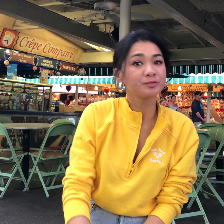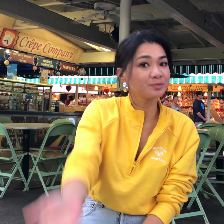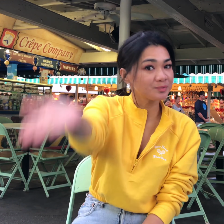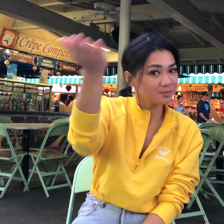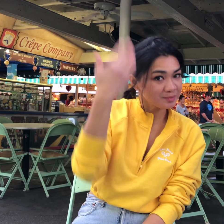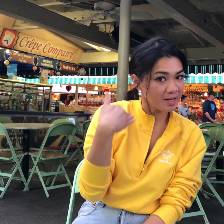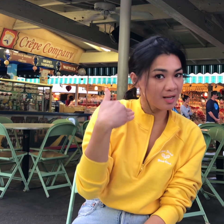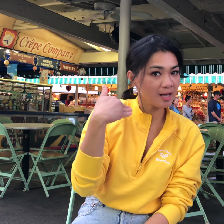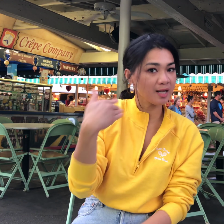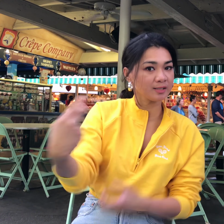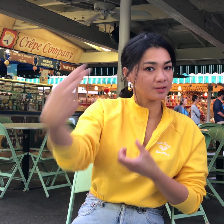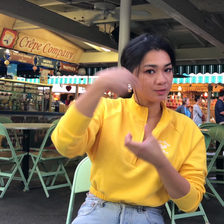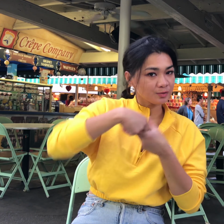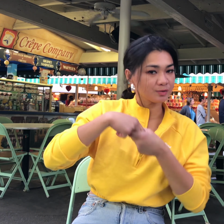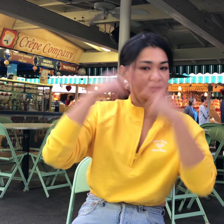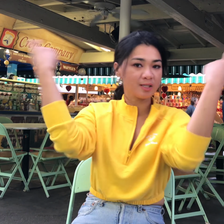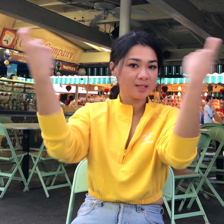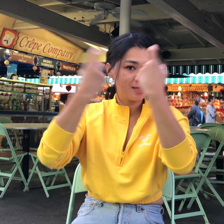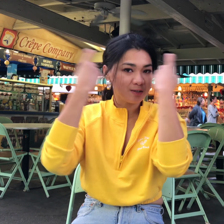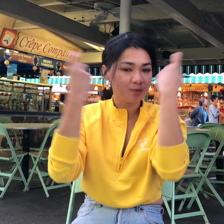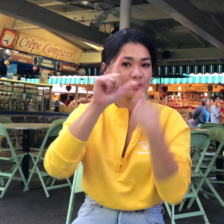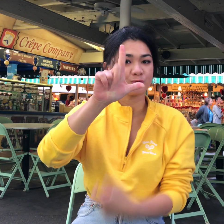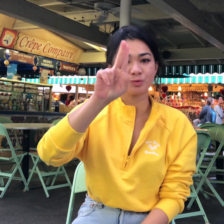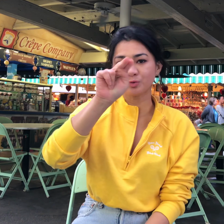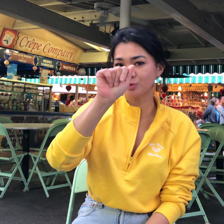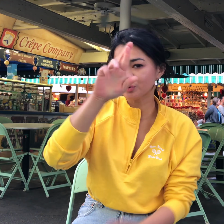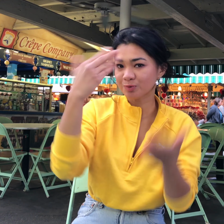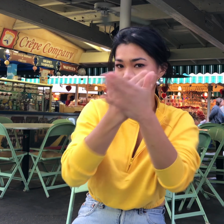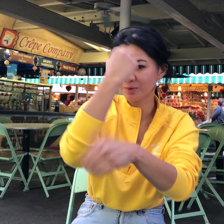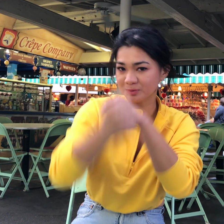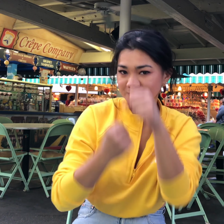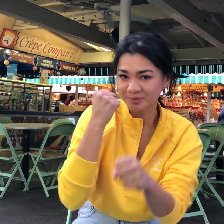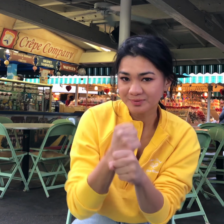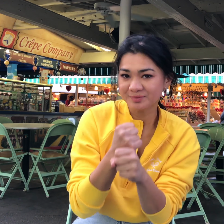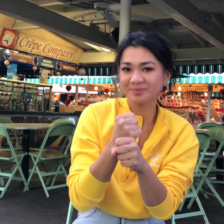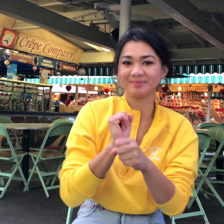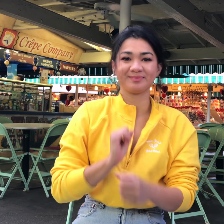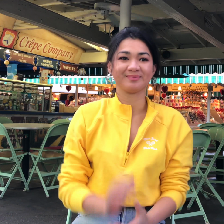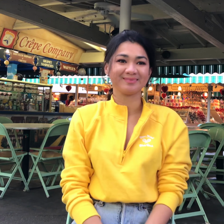Come join us to celebrate Lunar New Year!